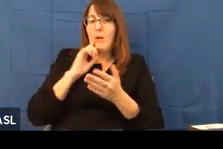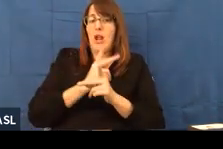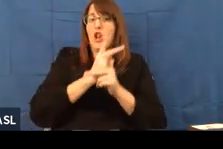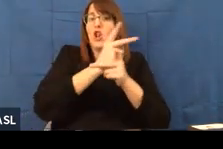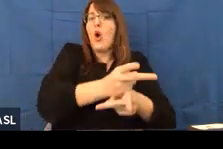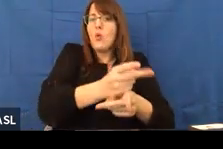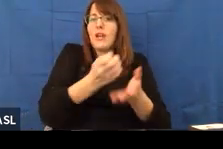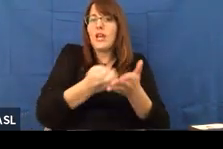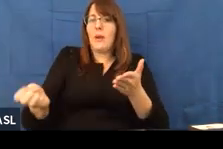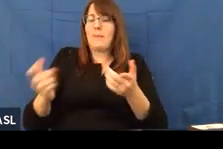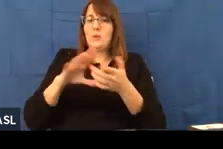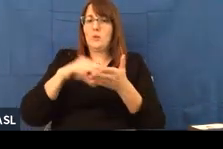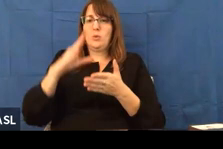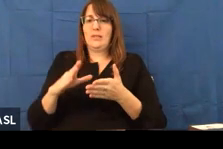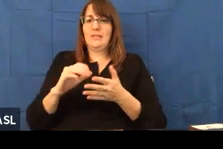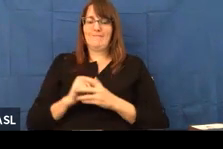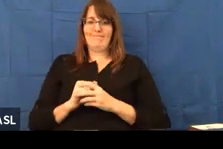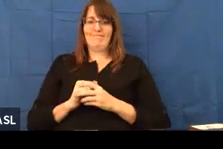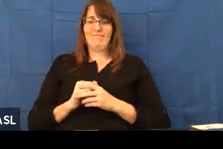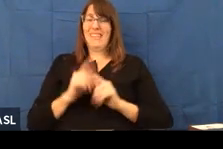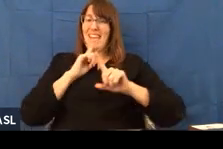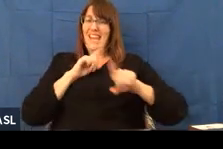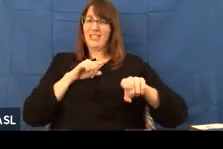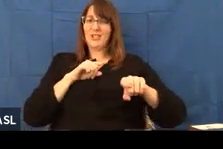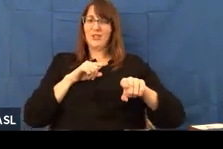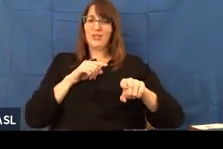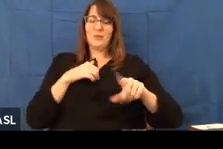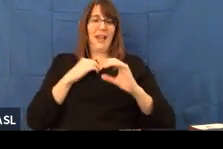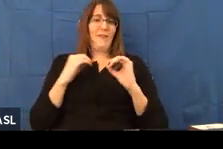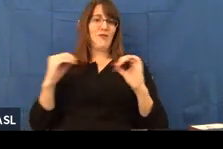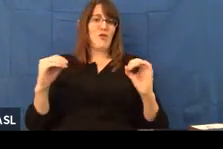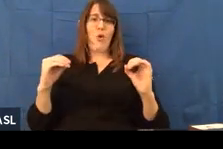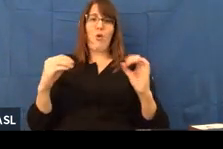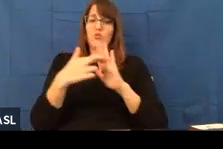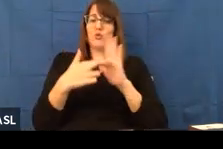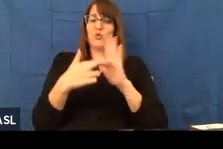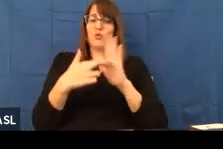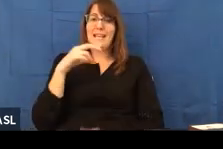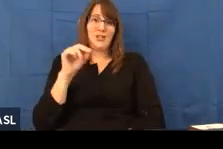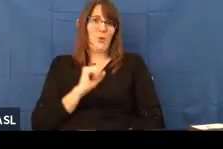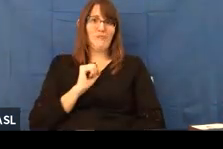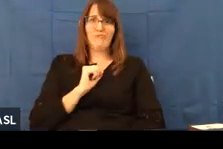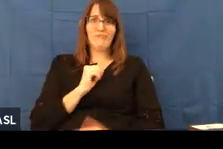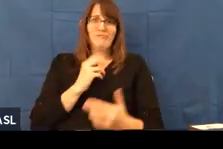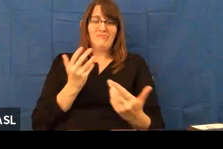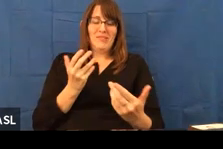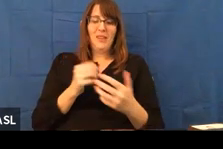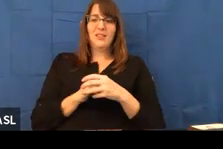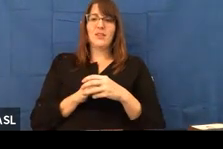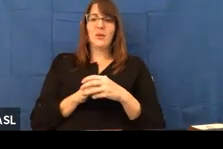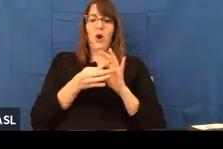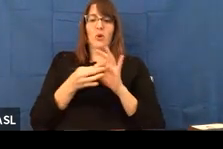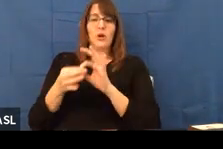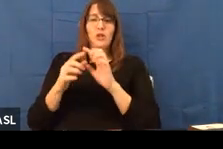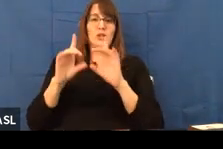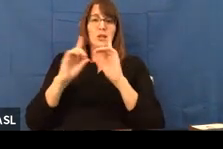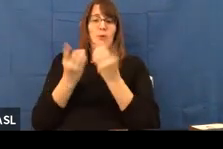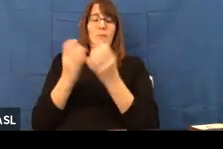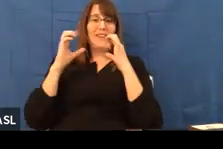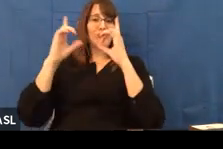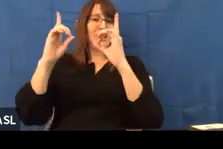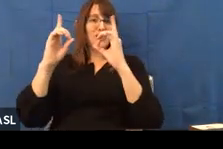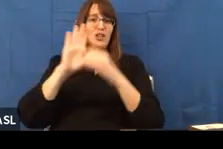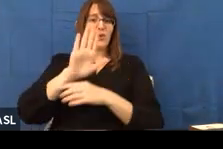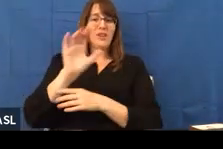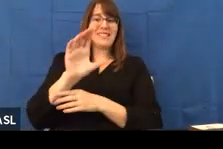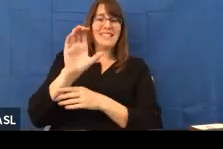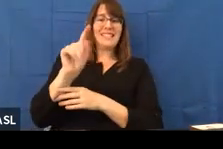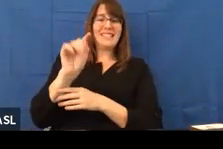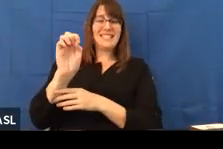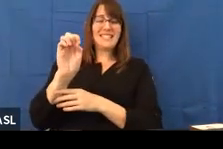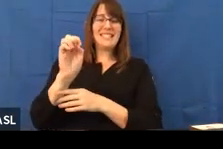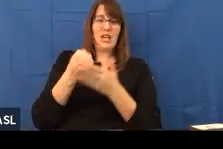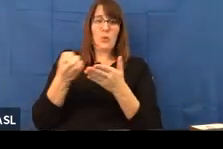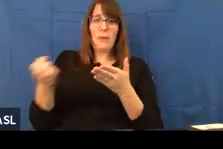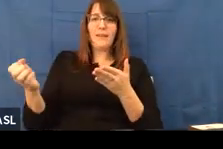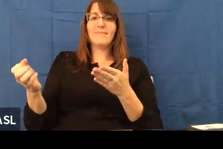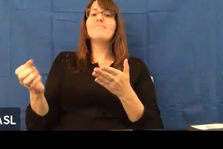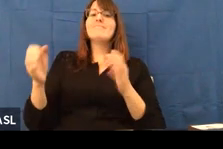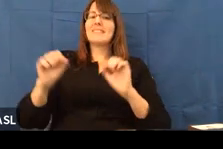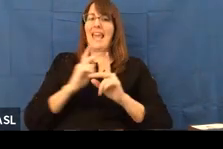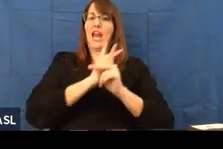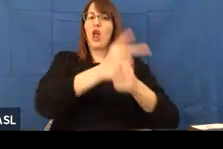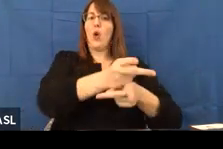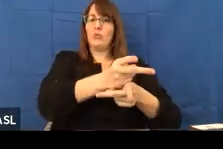Allison Frenzel : The answer is that we do not have any regulation saying no. So according to the Department of Ed your CT he purchased equipment is Loanable if that's what the district deems appropriate